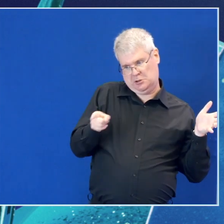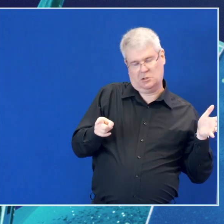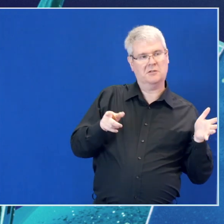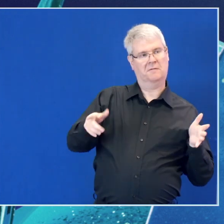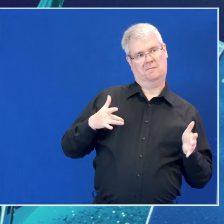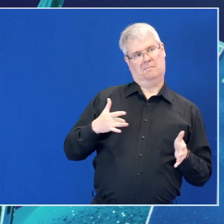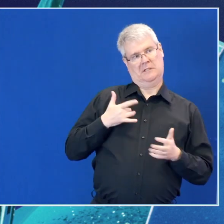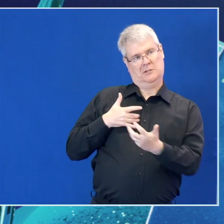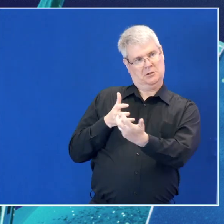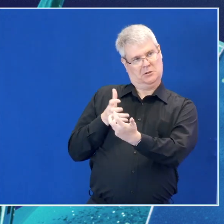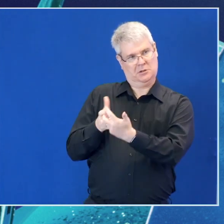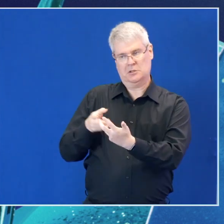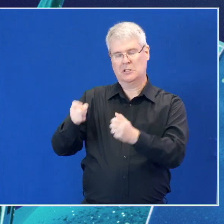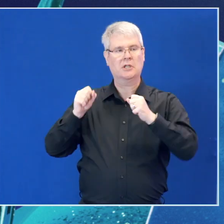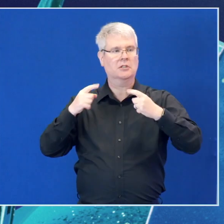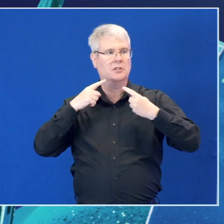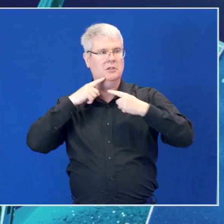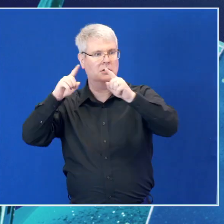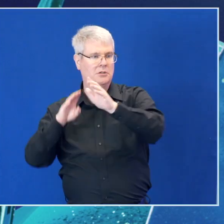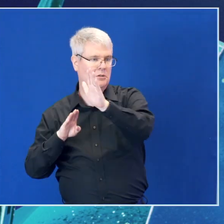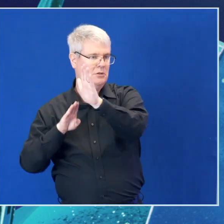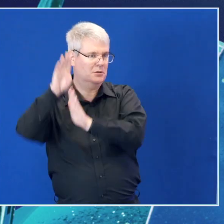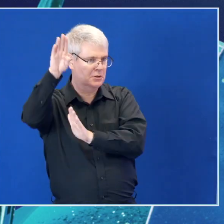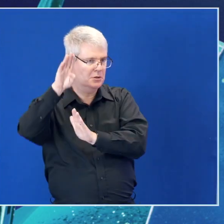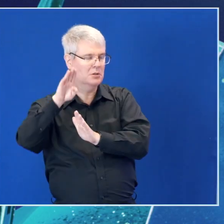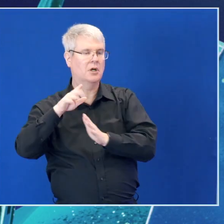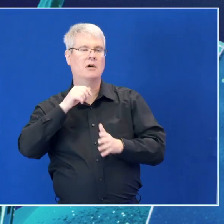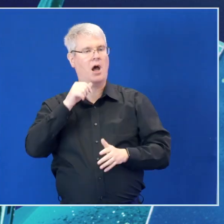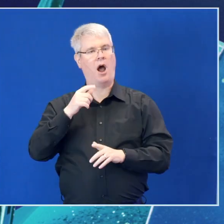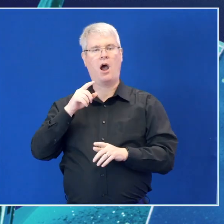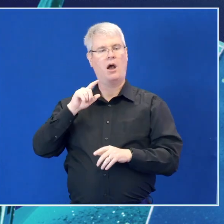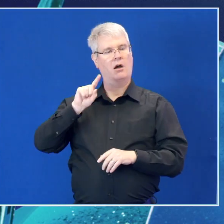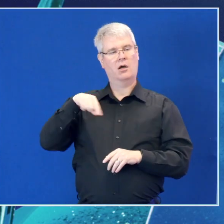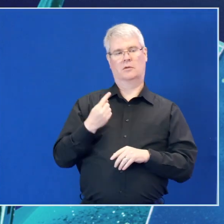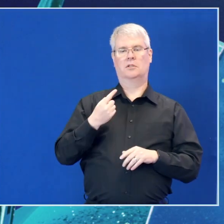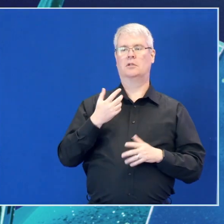We don't view it as something that is getting us ahead.